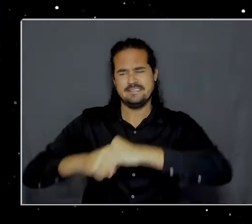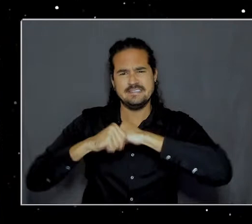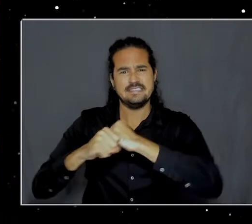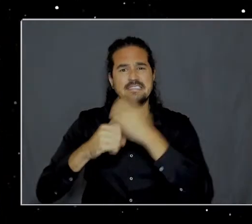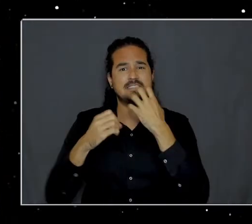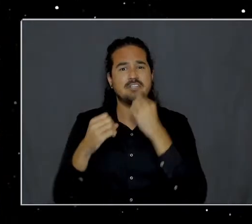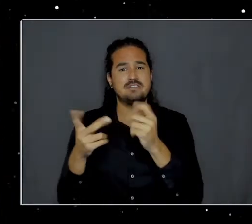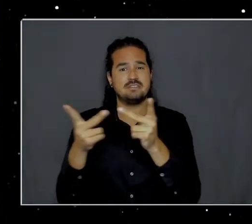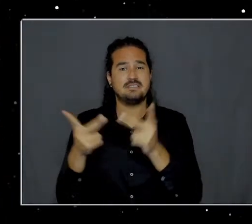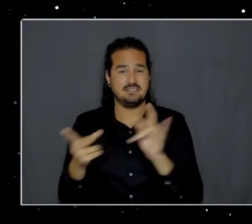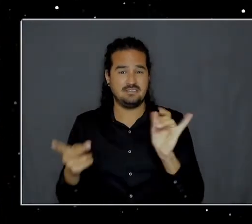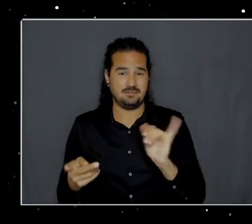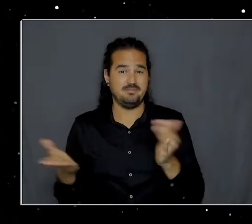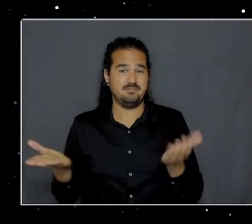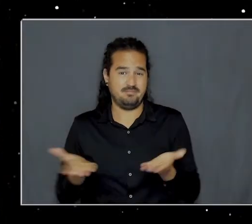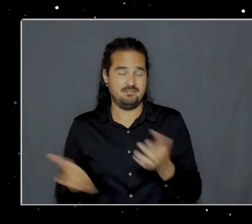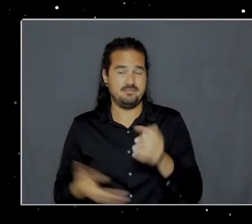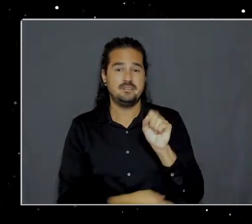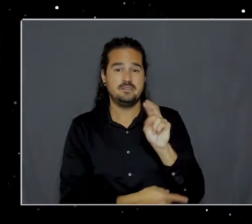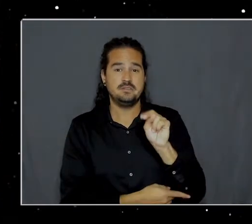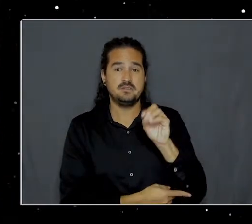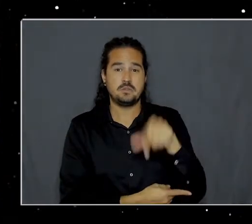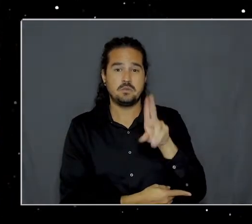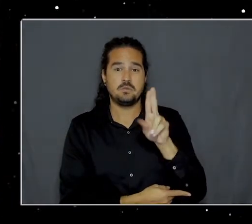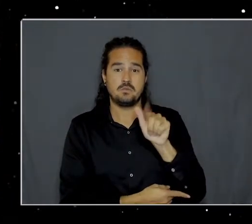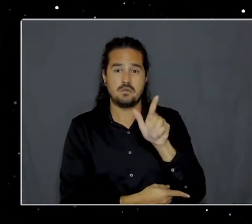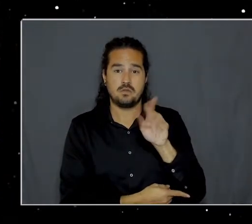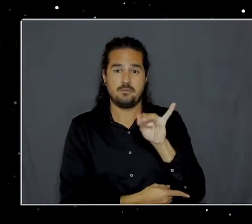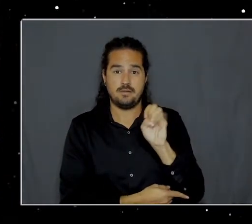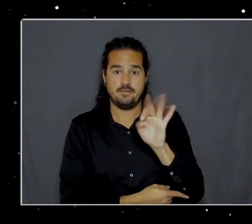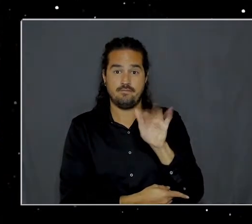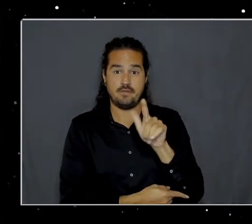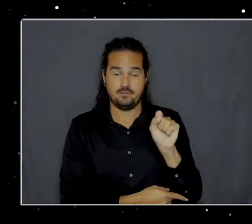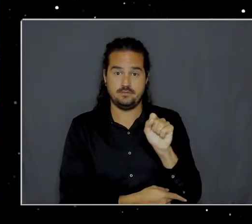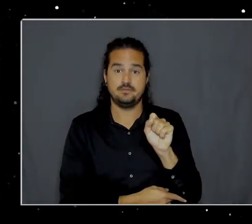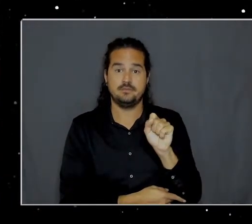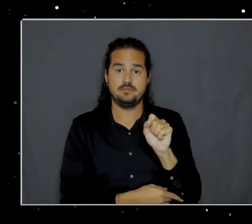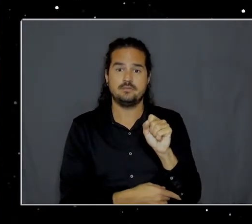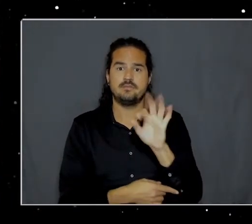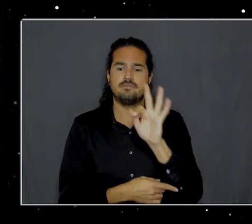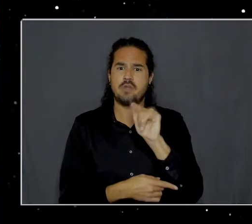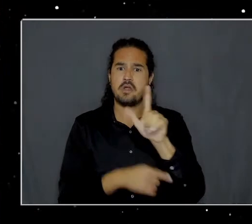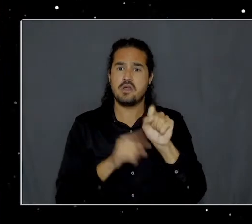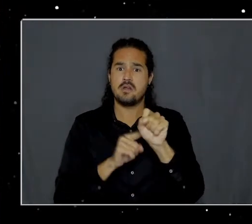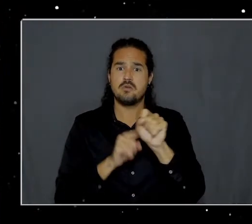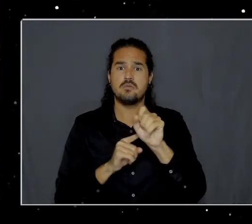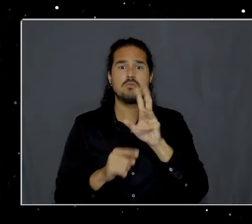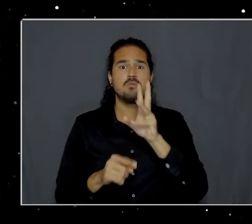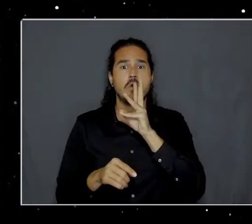SNOQUALMIE FALLS. THE FALLS FACED DESECRATION ONCE